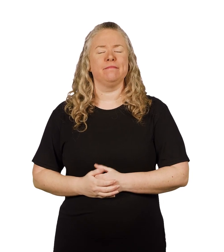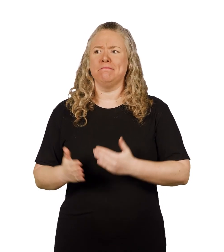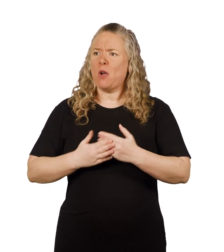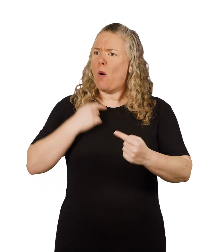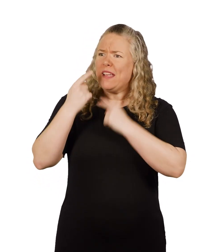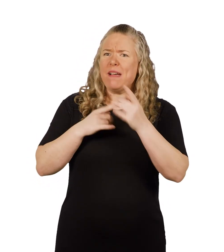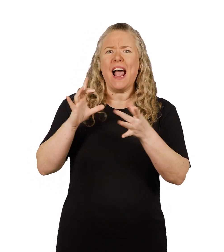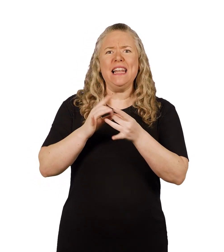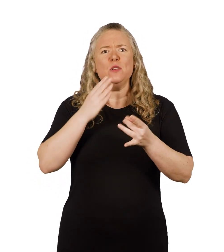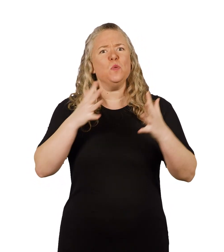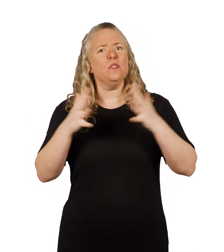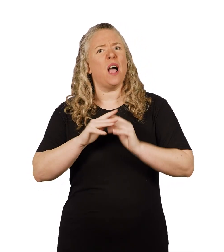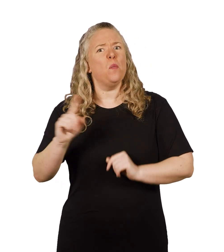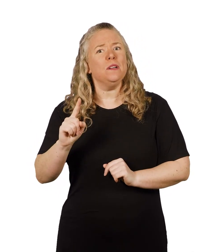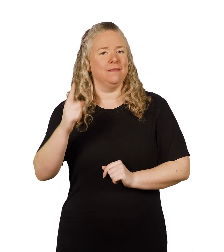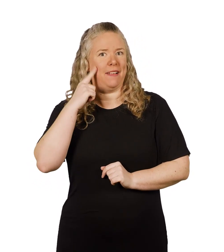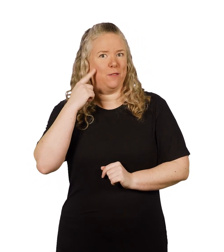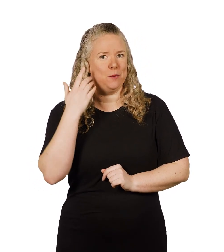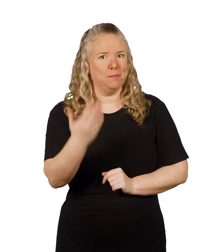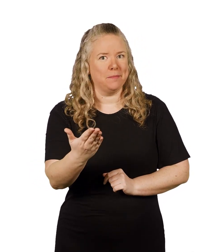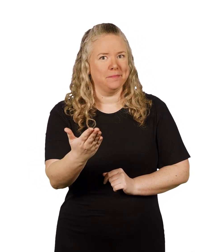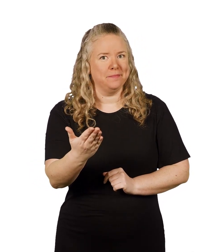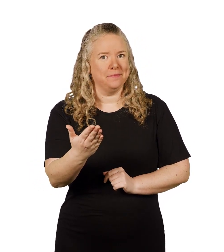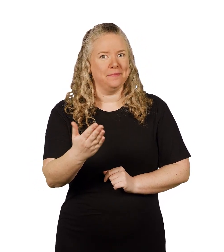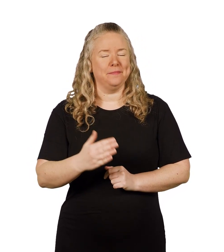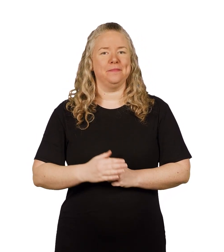To use the service or to find out more visit: